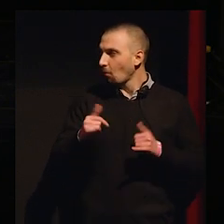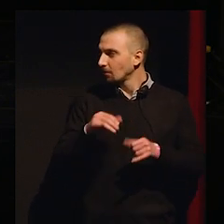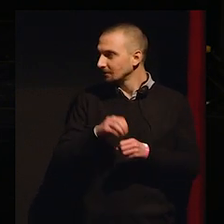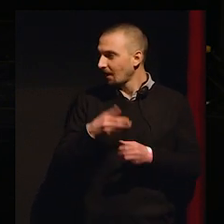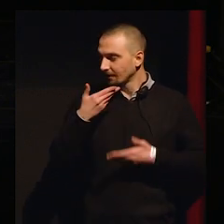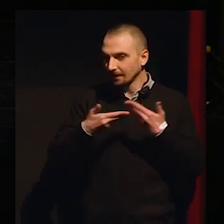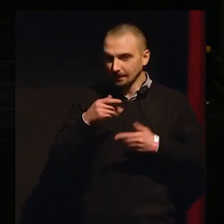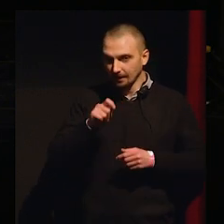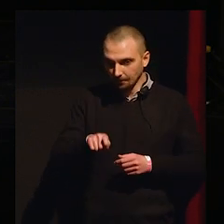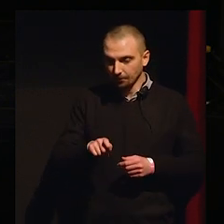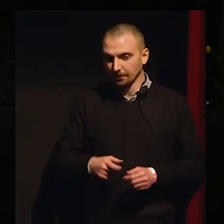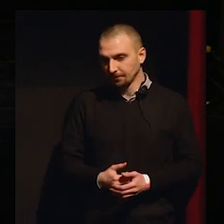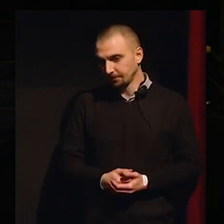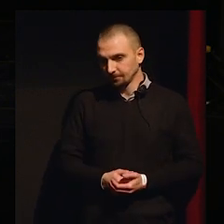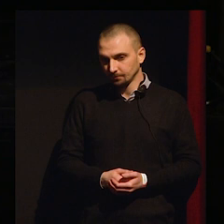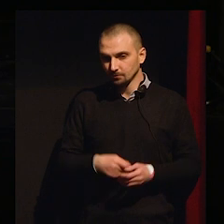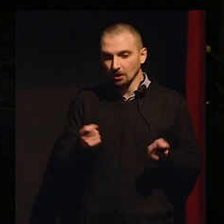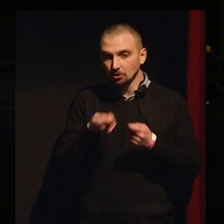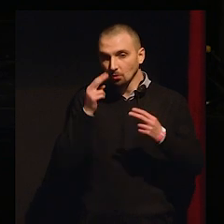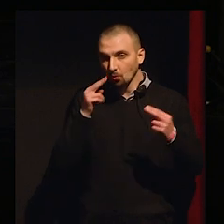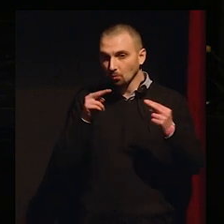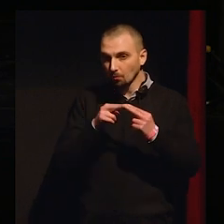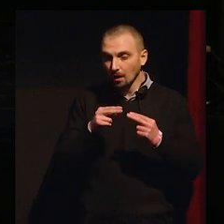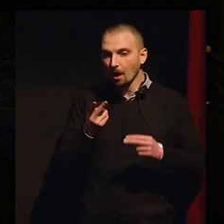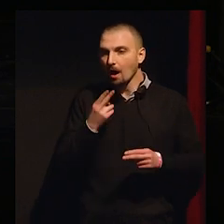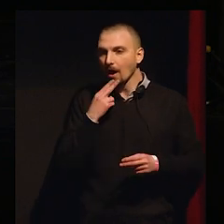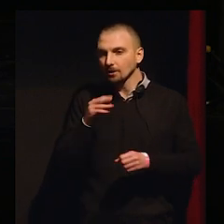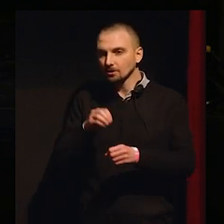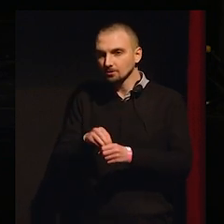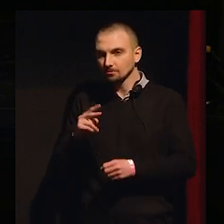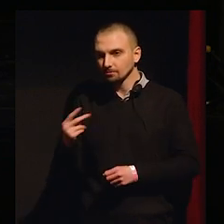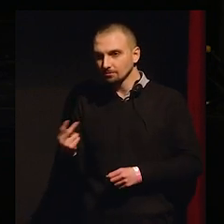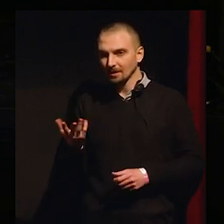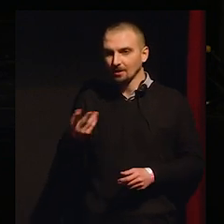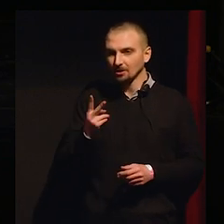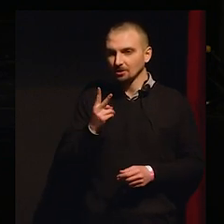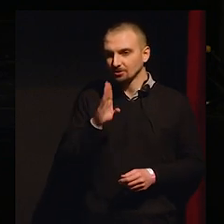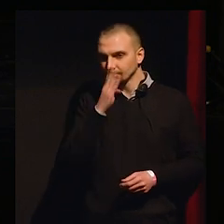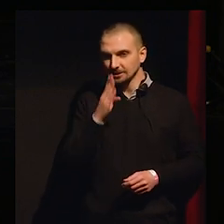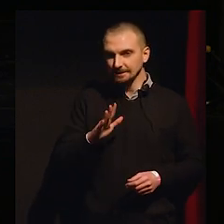Yes, so, we explained the double standards against women especially, and how the same questions